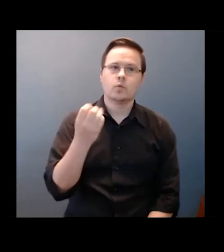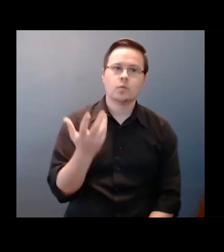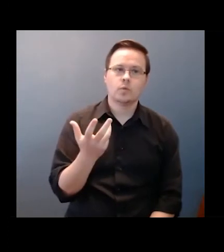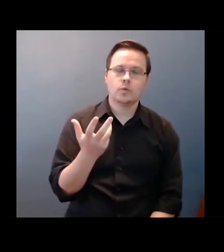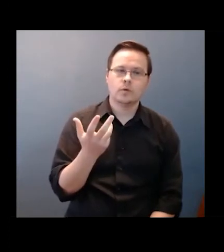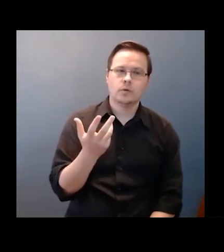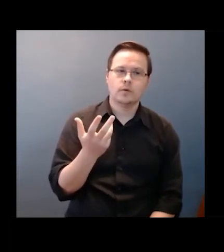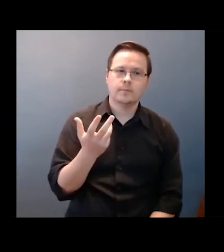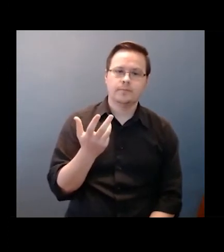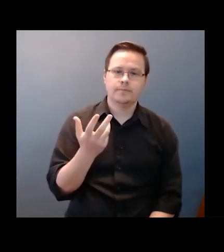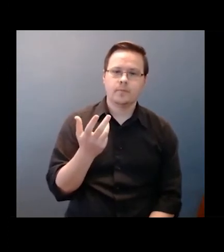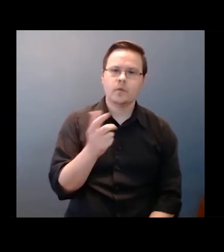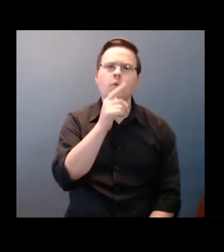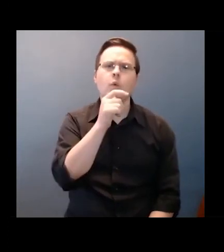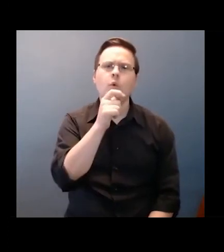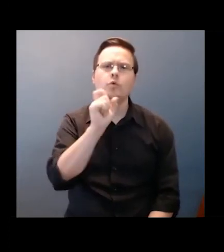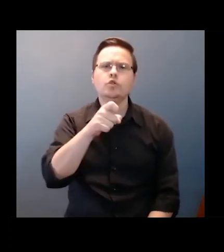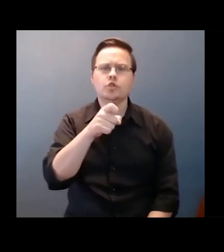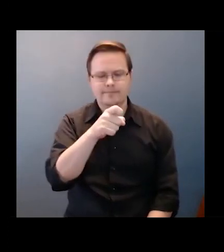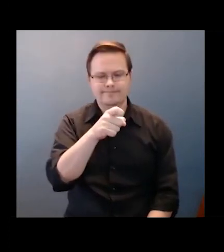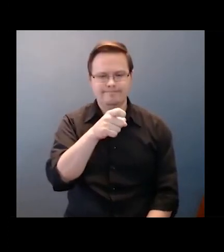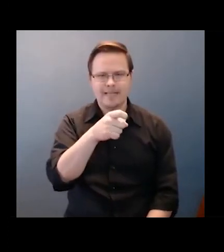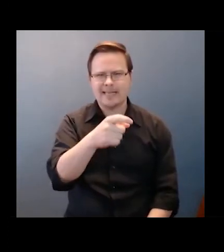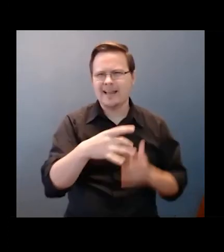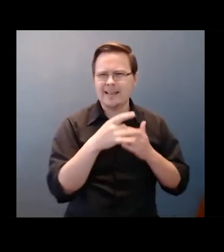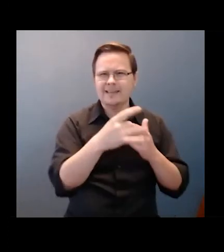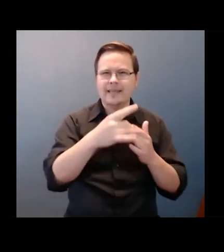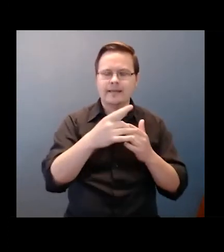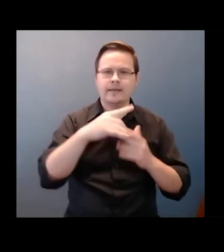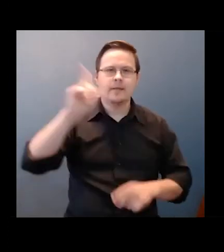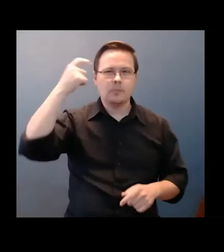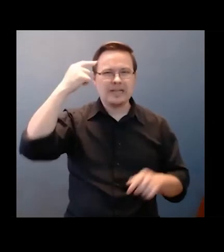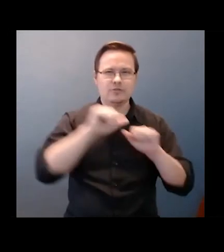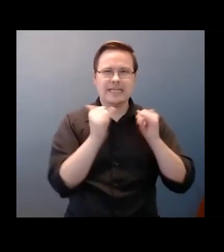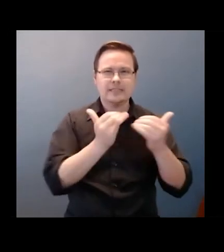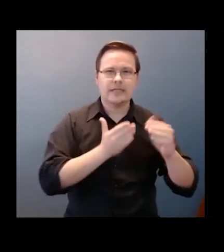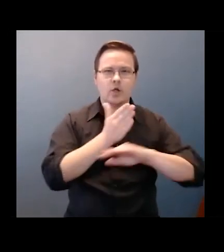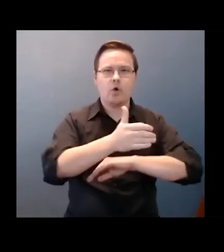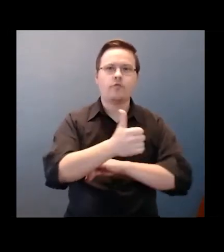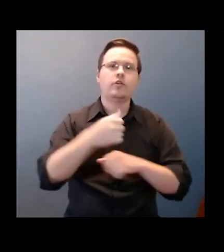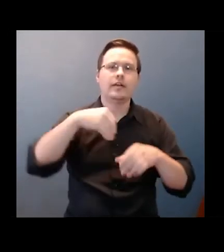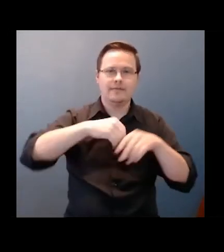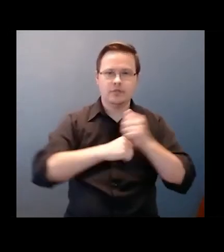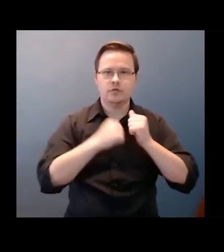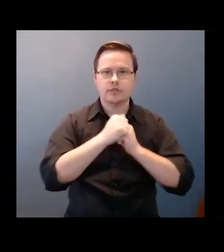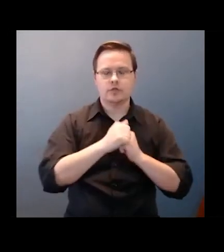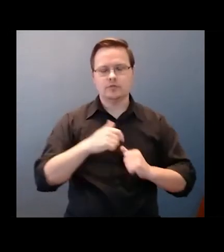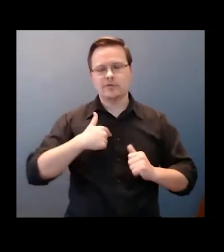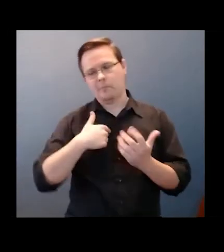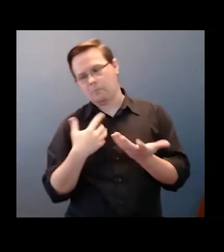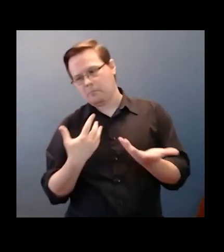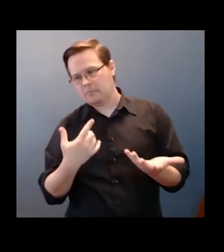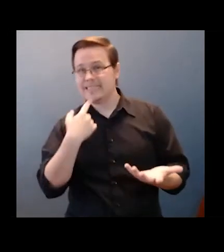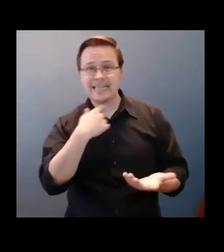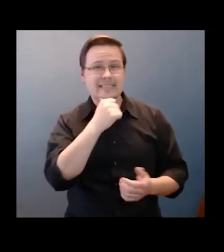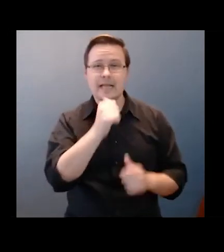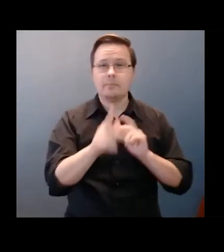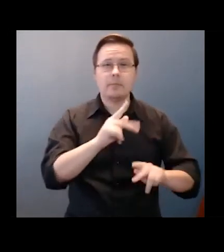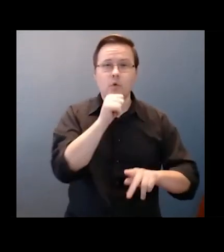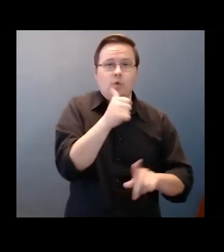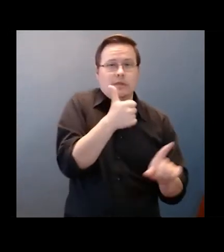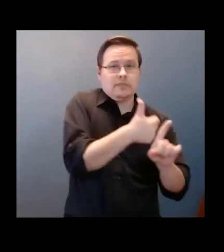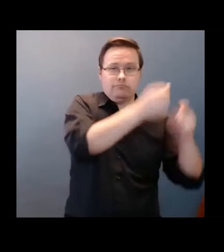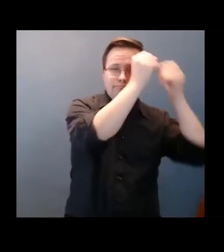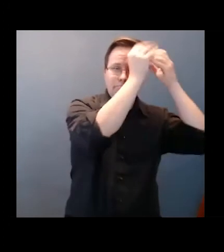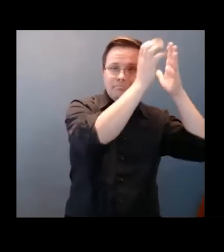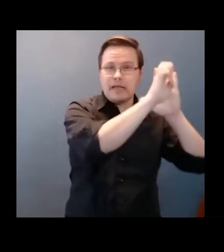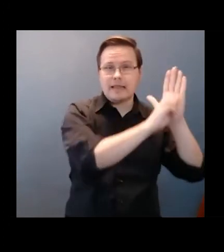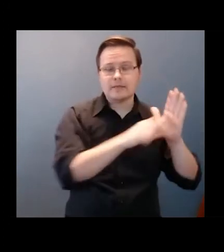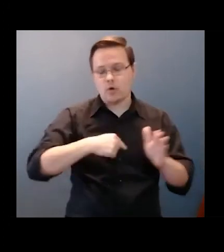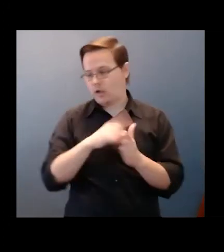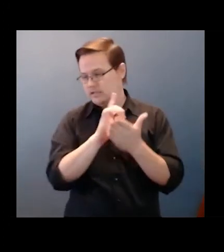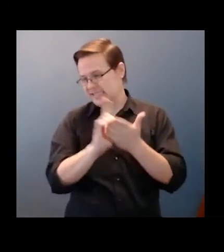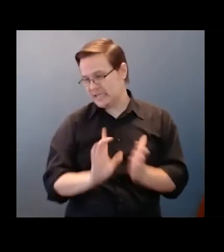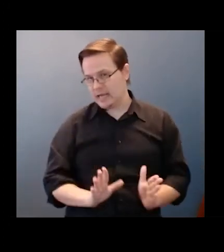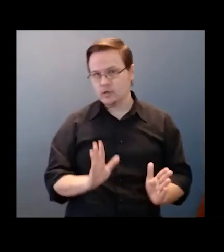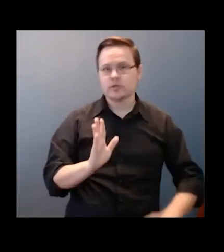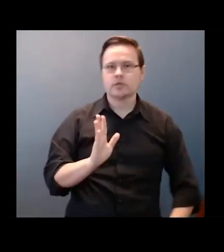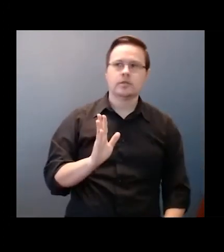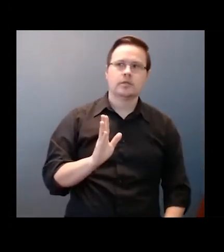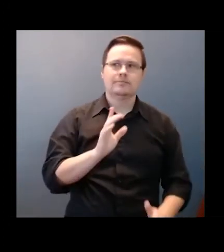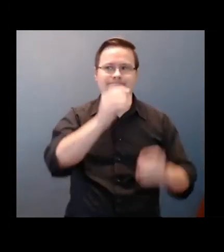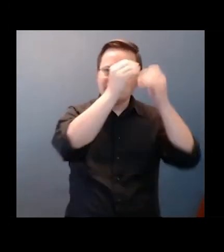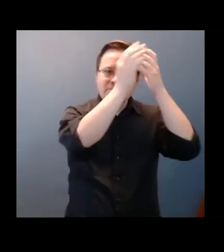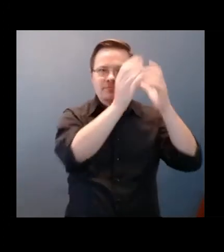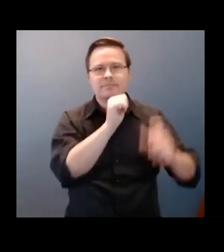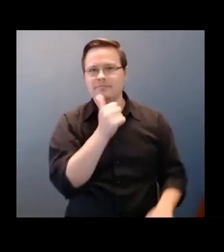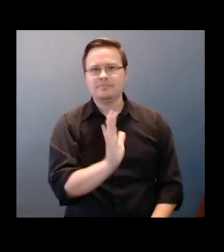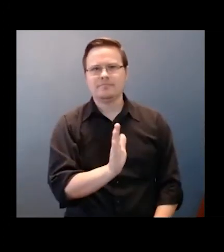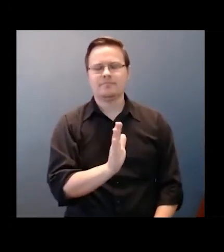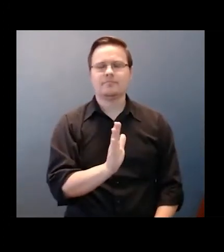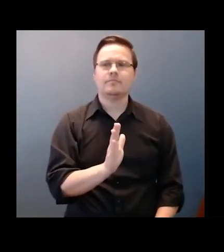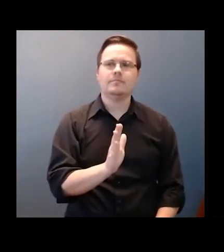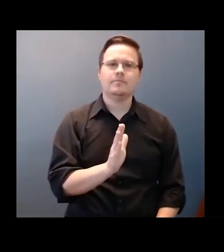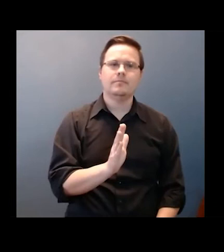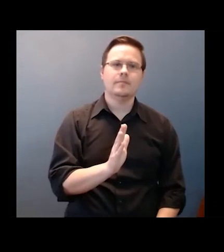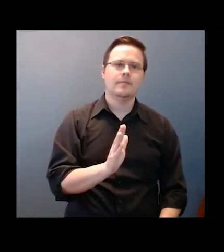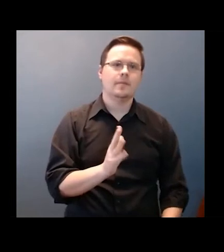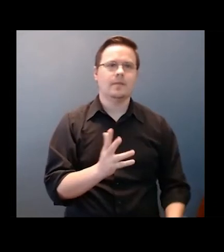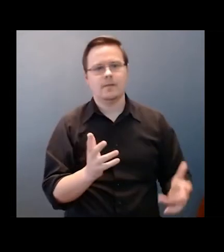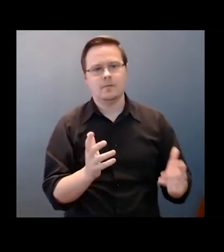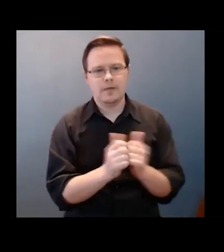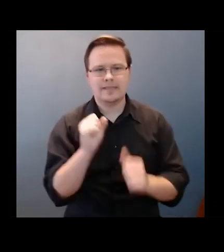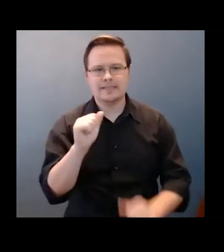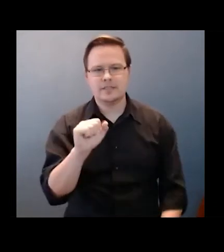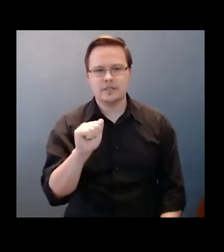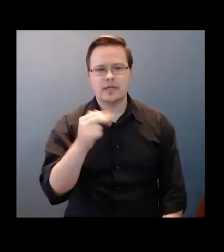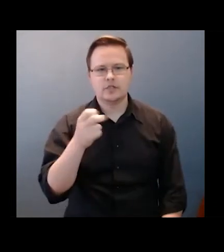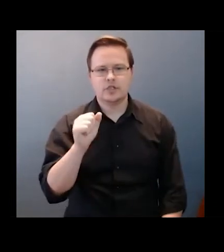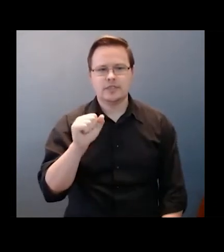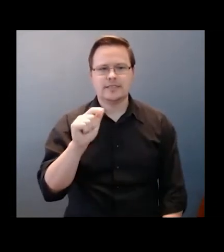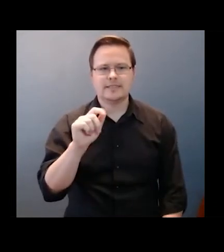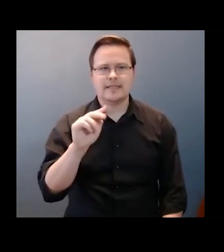So, look one, so who should direct this political agency over infrastructure, I would argue that it's not the people who are ethics experts for those of us who are design or, you know, can we design experts, but with Sasha stanza chalk with Virginia Eubanks